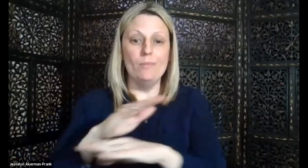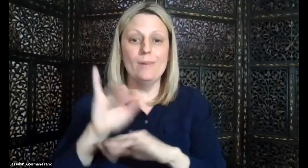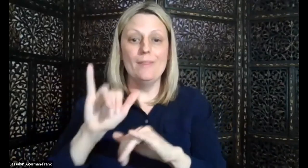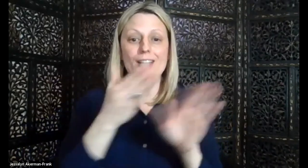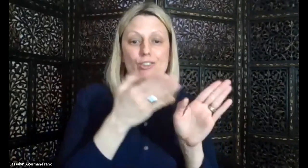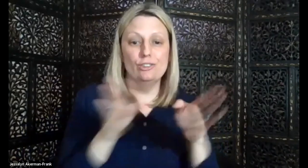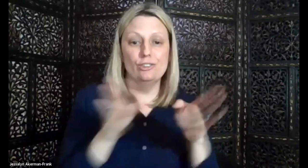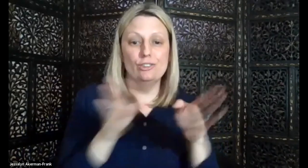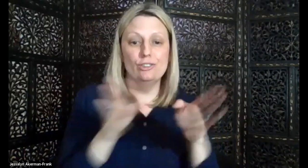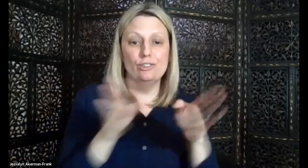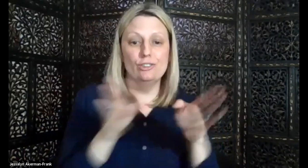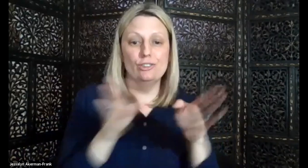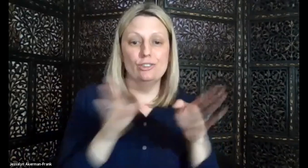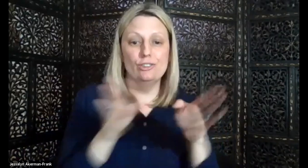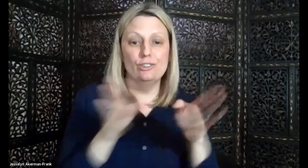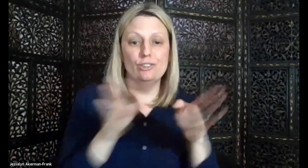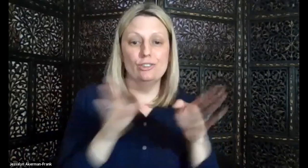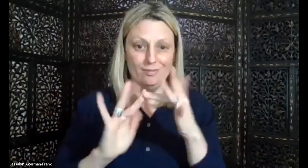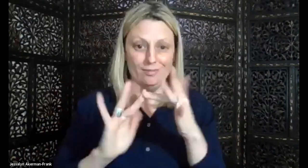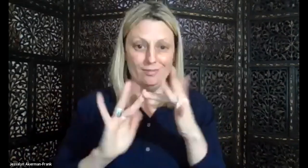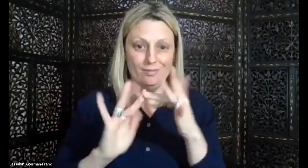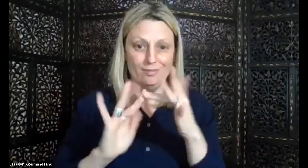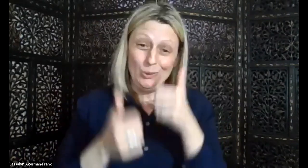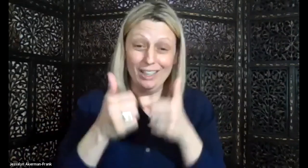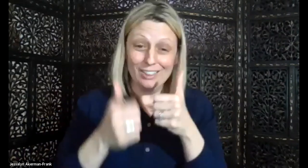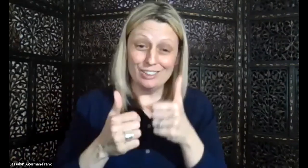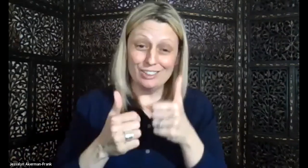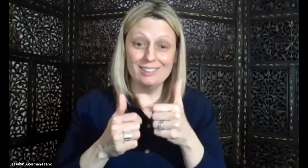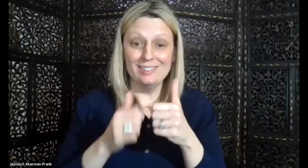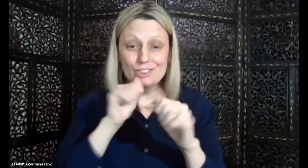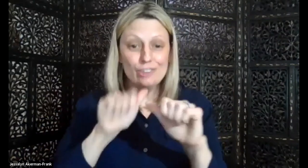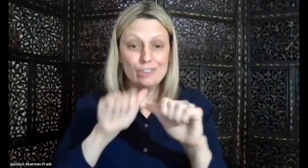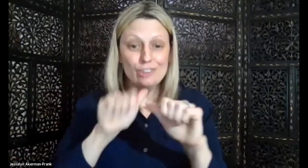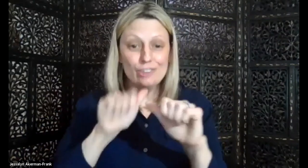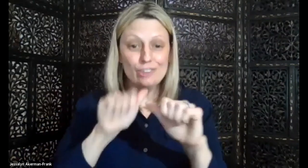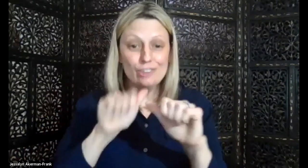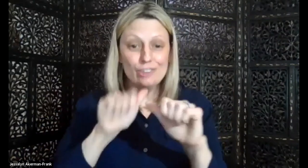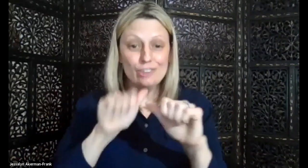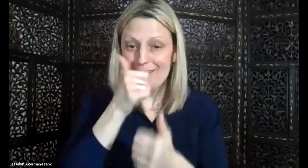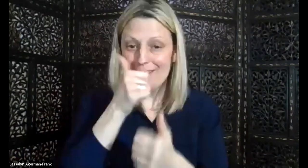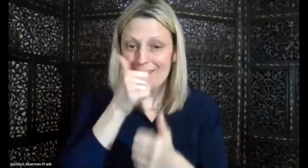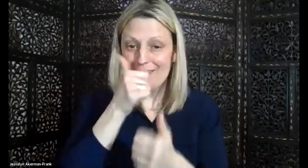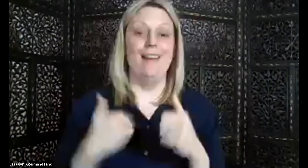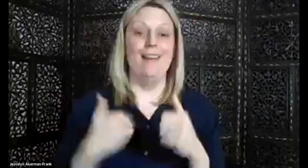on hold until April 1st. They haven't made a decision about delaying it. They're trying to